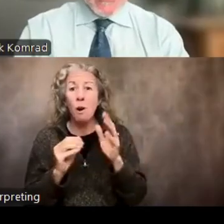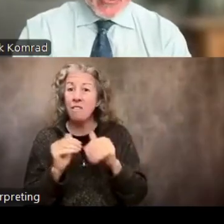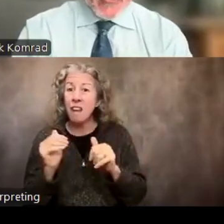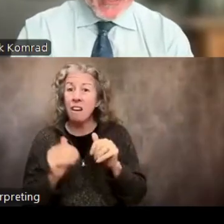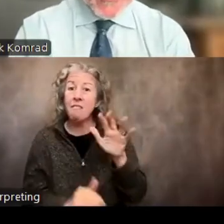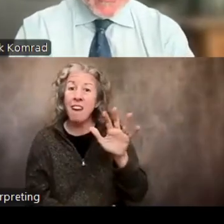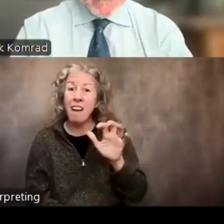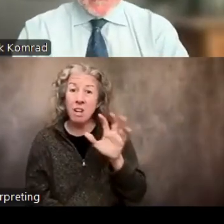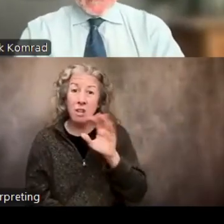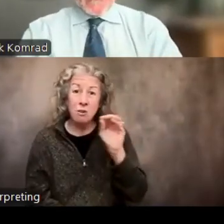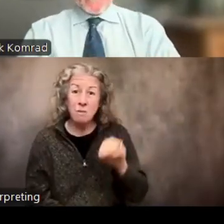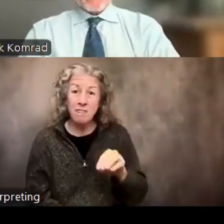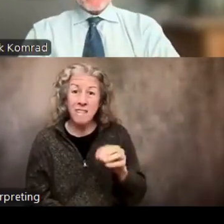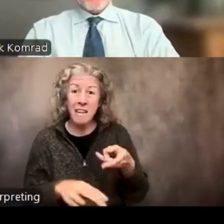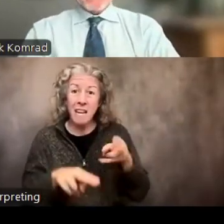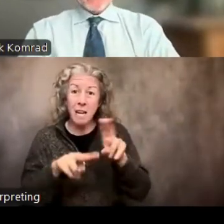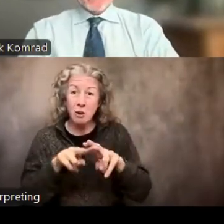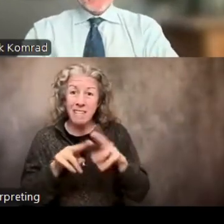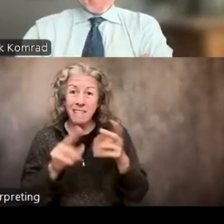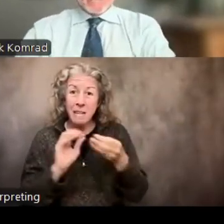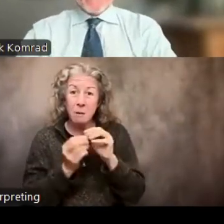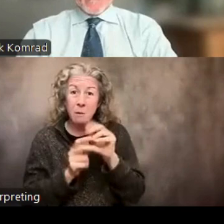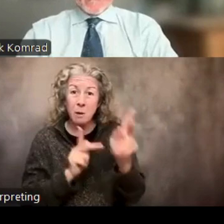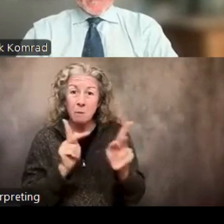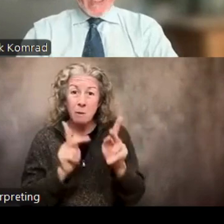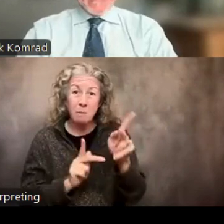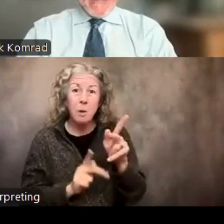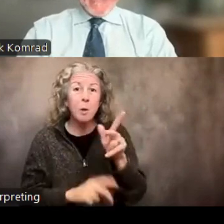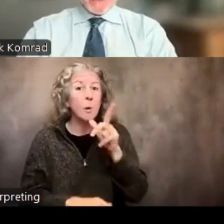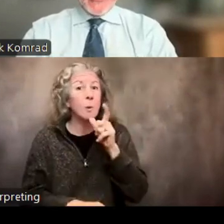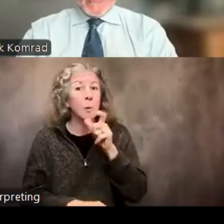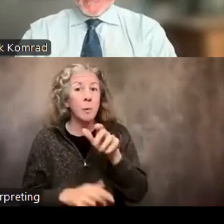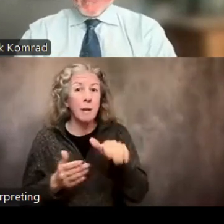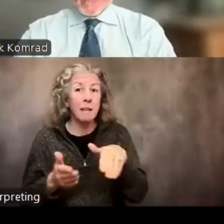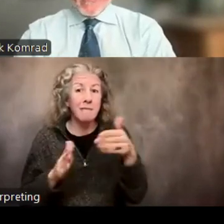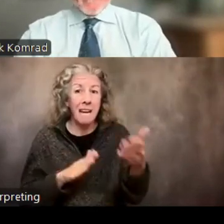increase in the number of people who have died each year by